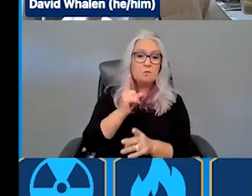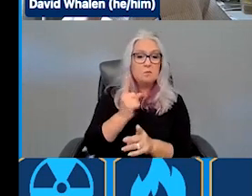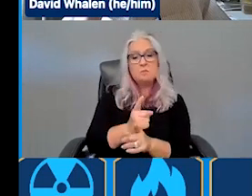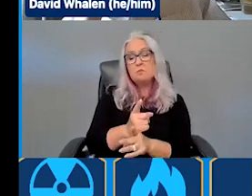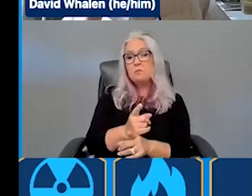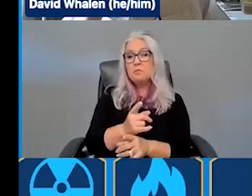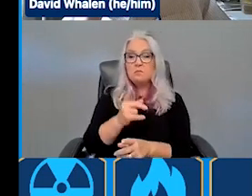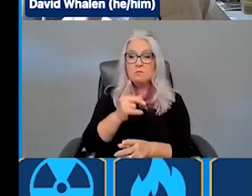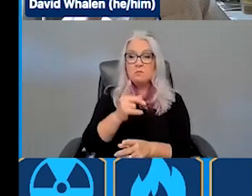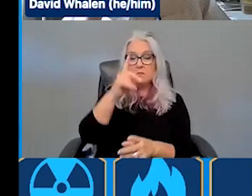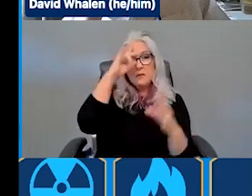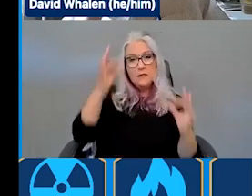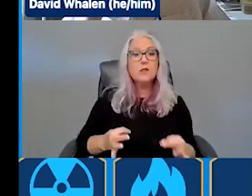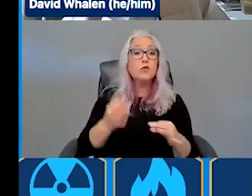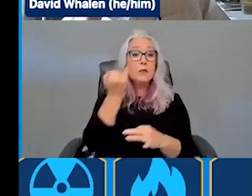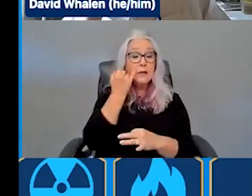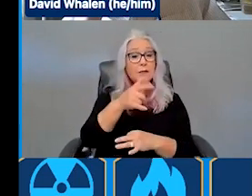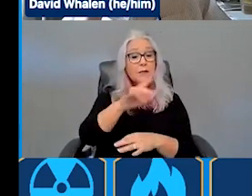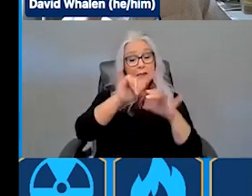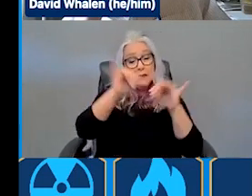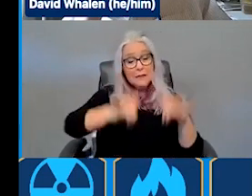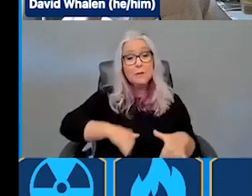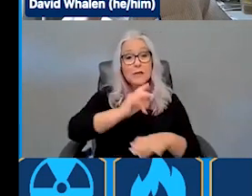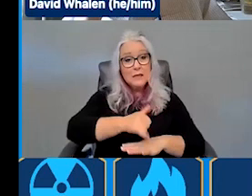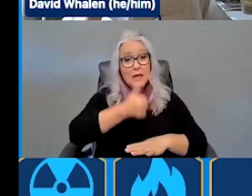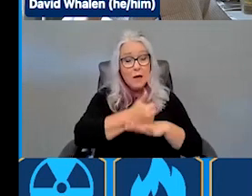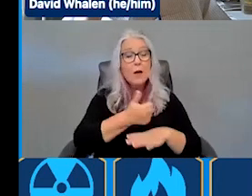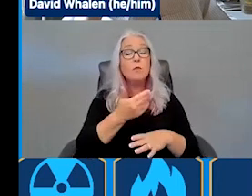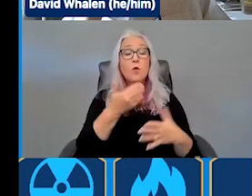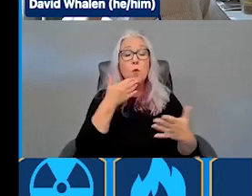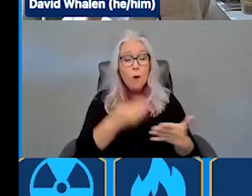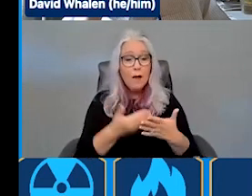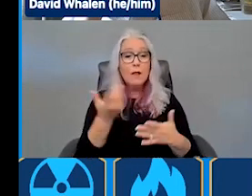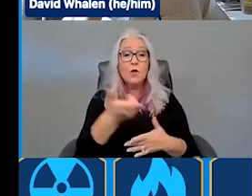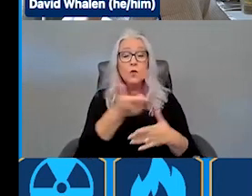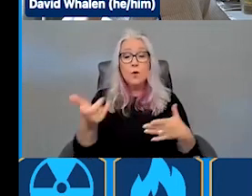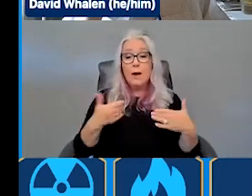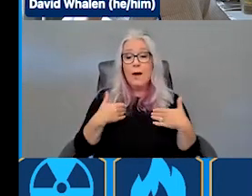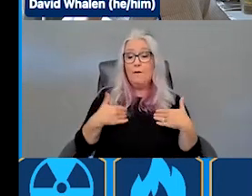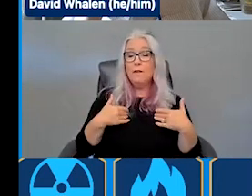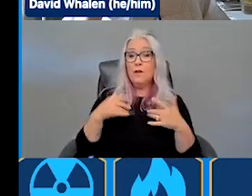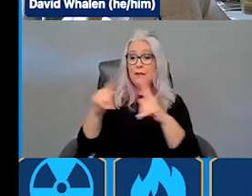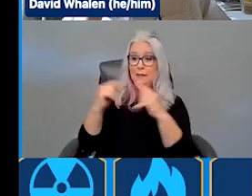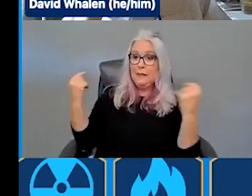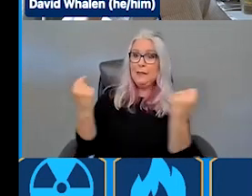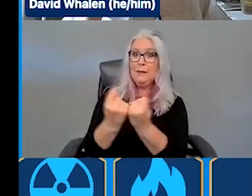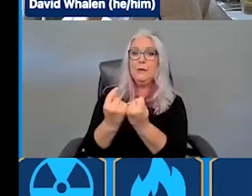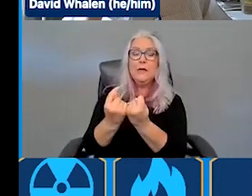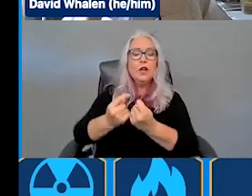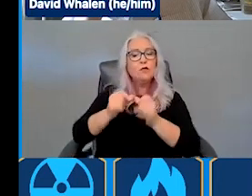And so ideally you have a triage team with accountability mechanism who are reassessing